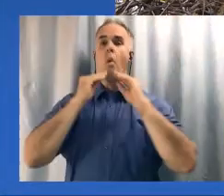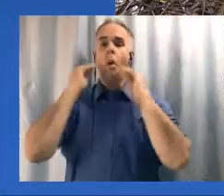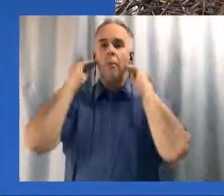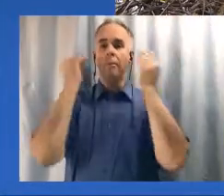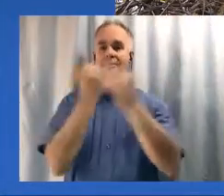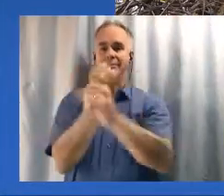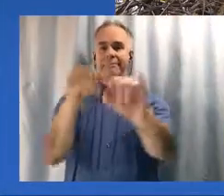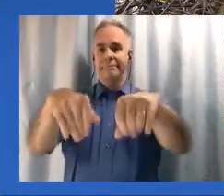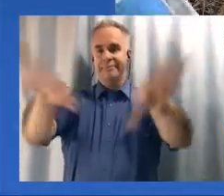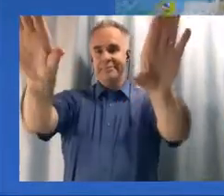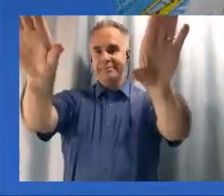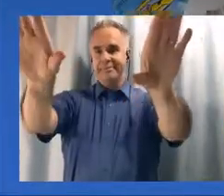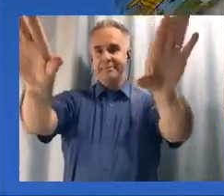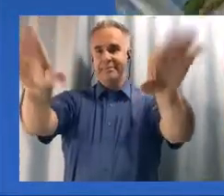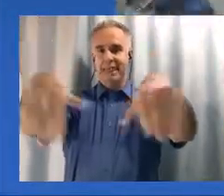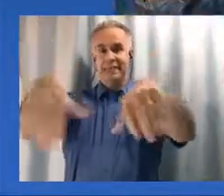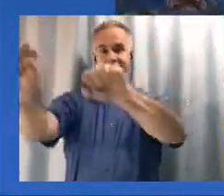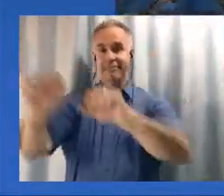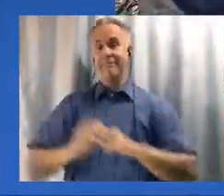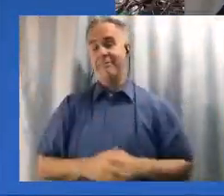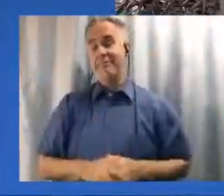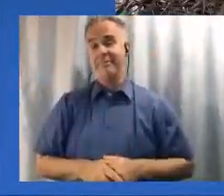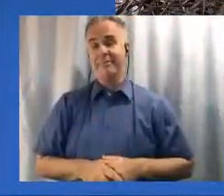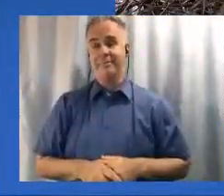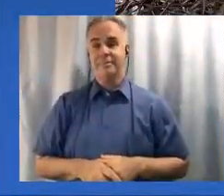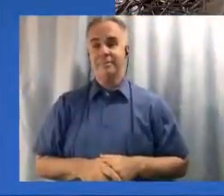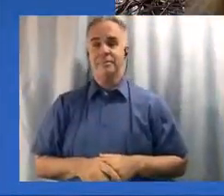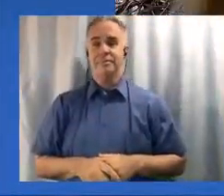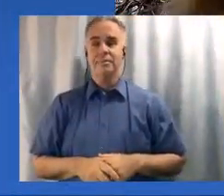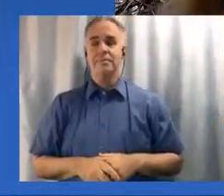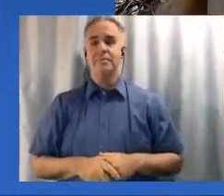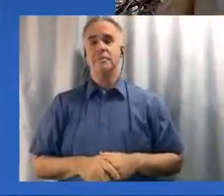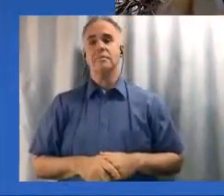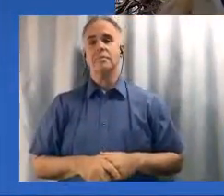they are able to live on their own.